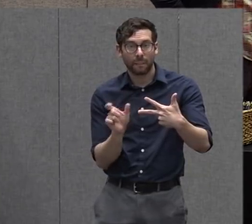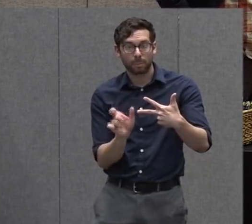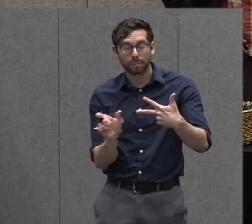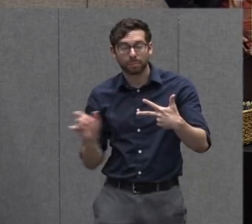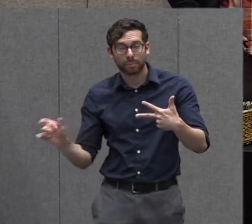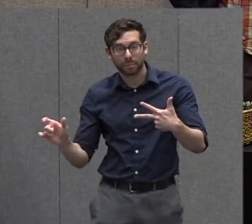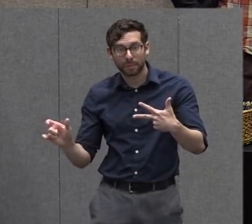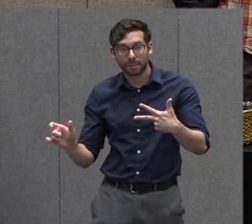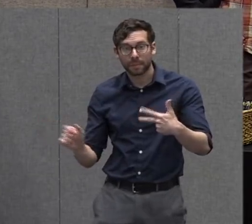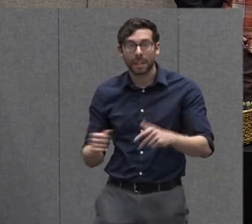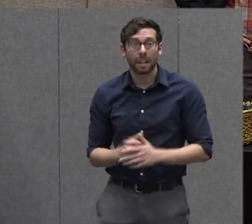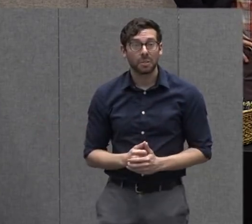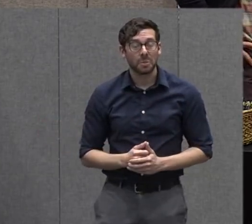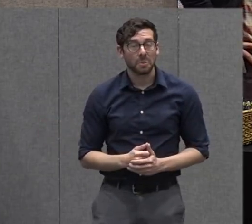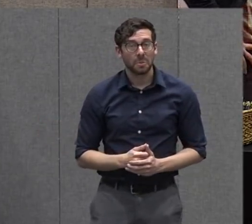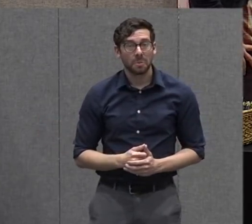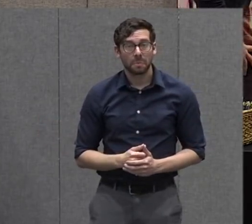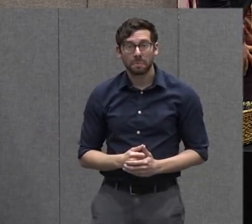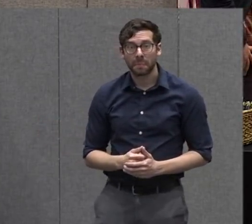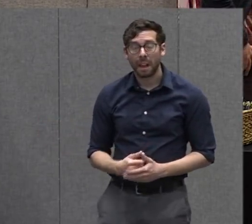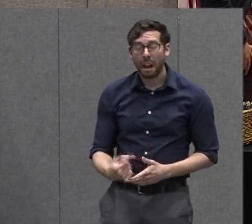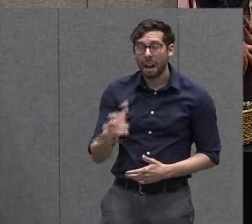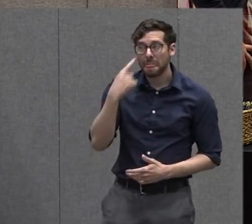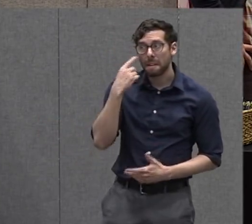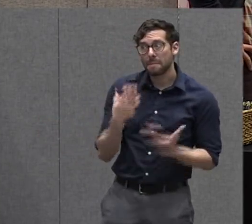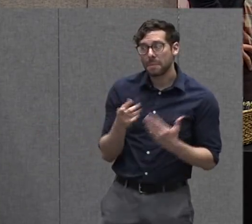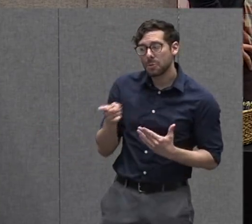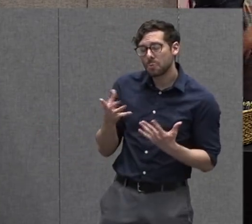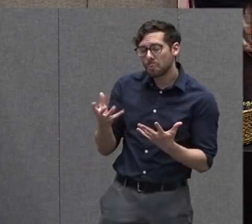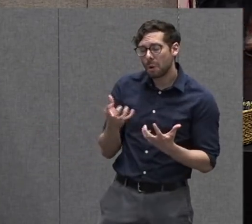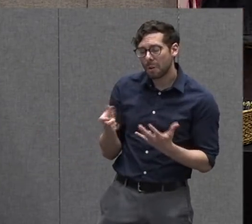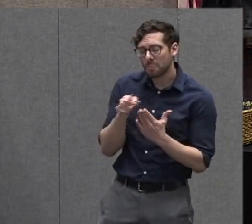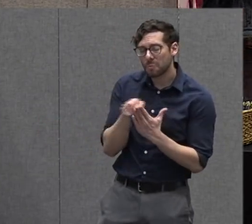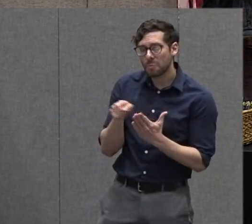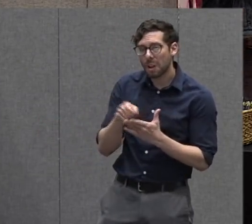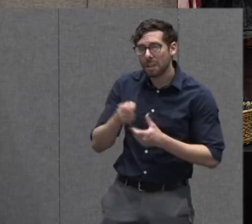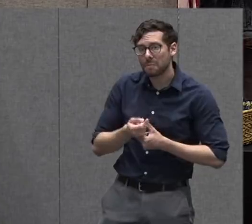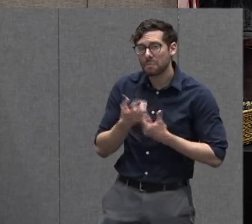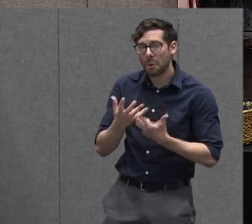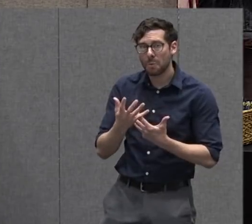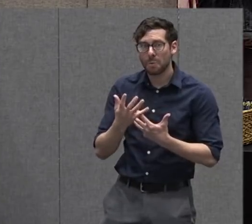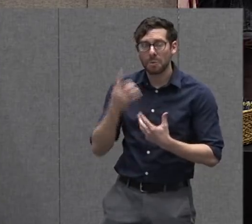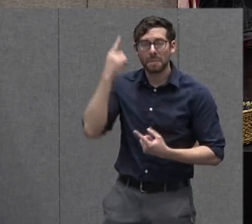So I was thinking about, something that's going on right now in our world, that's kind of - well....